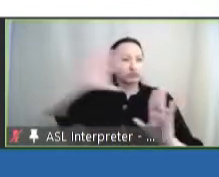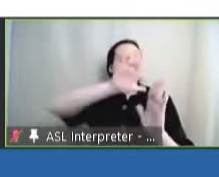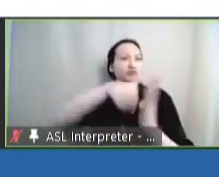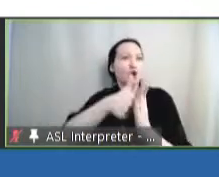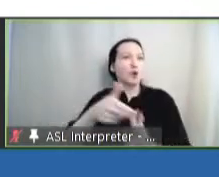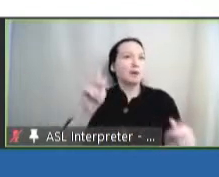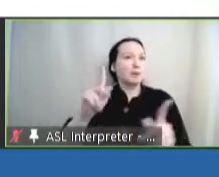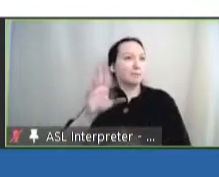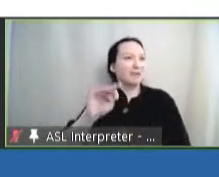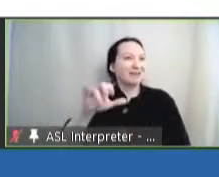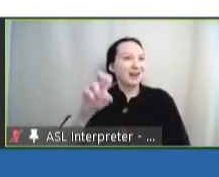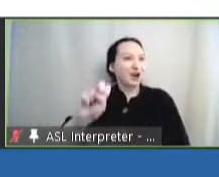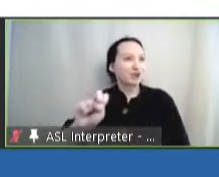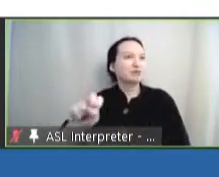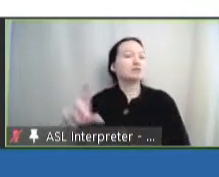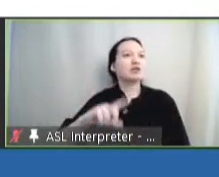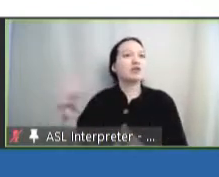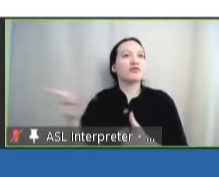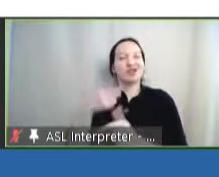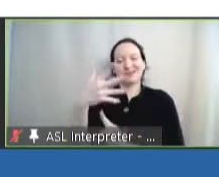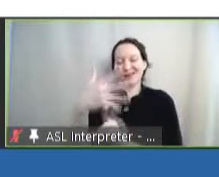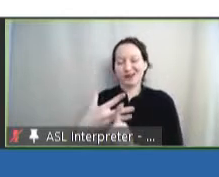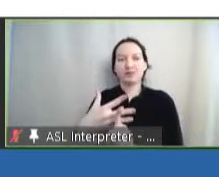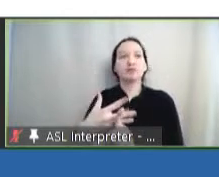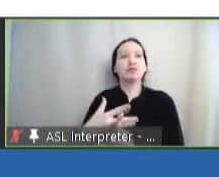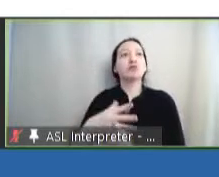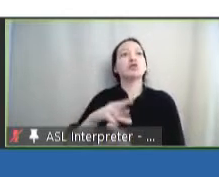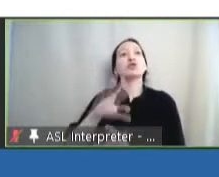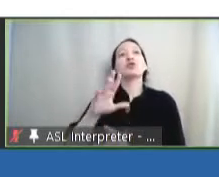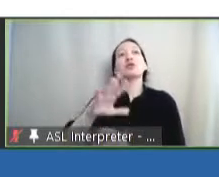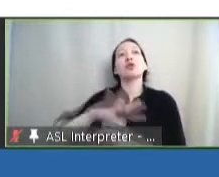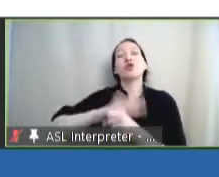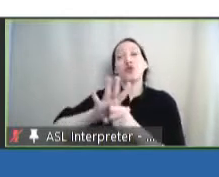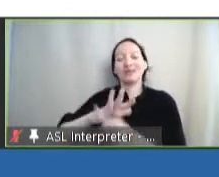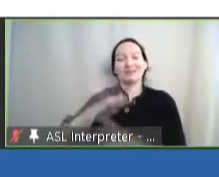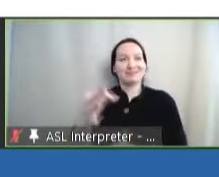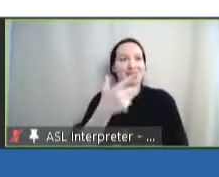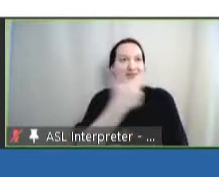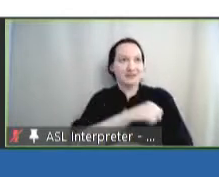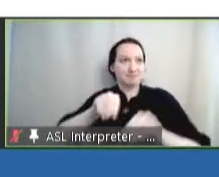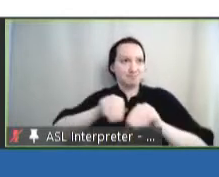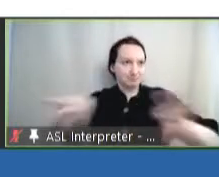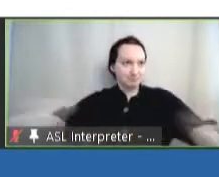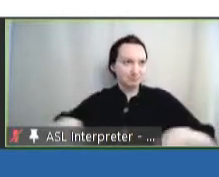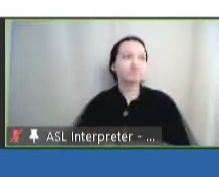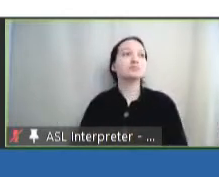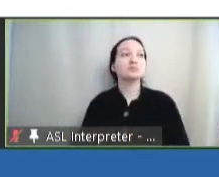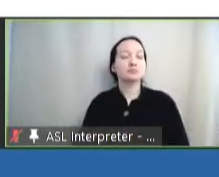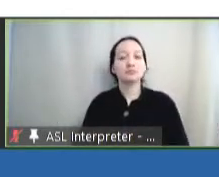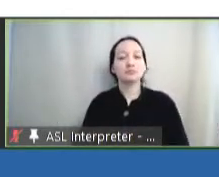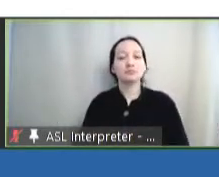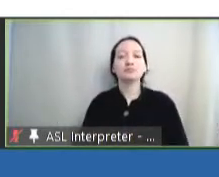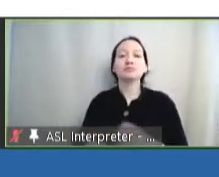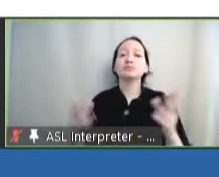associated with the first five months of the COVID-19 vaccine rollout. Just quickly an overview